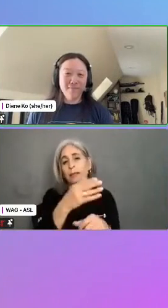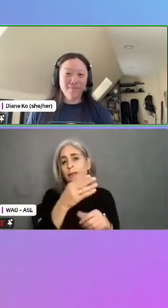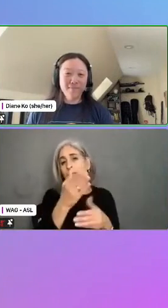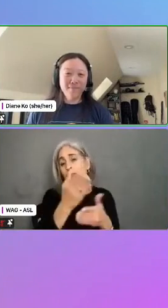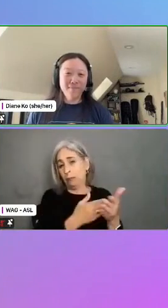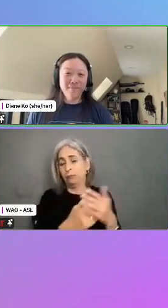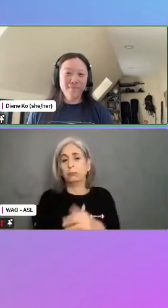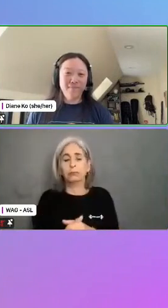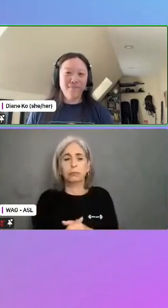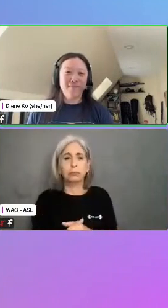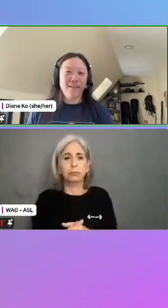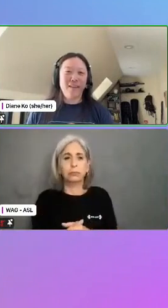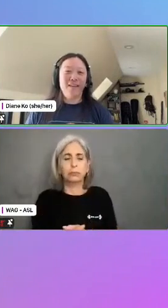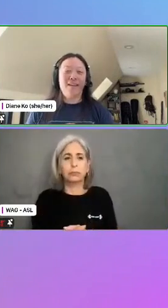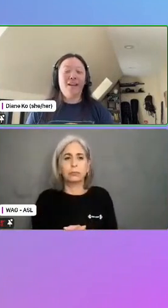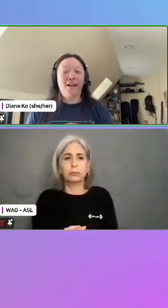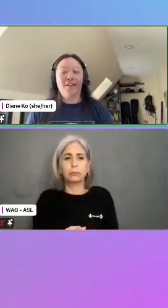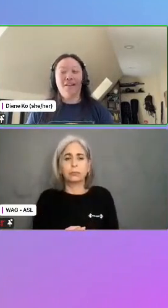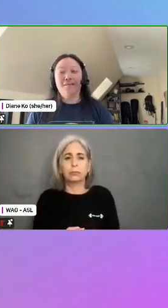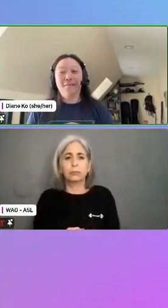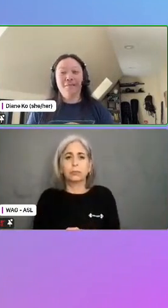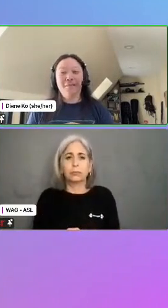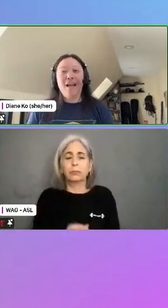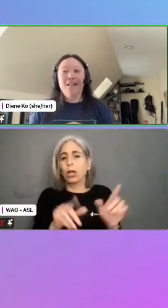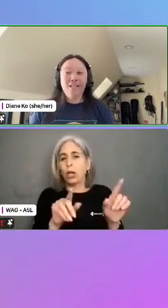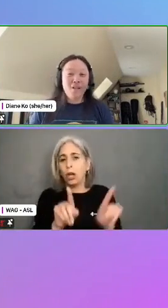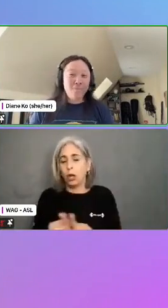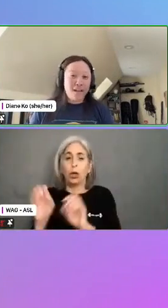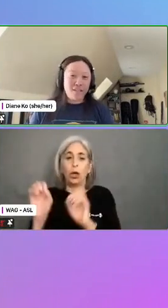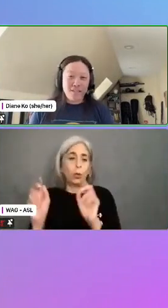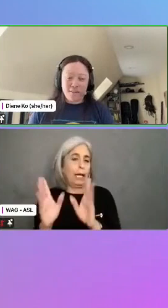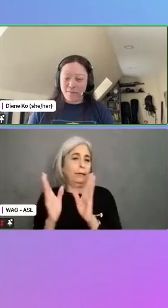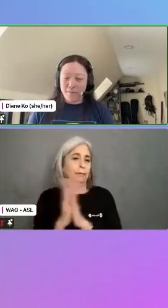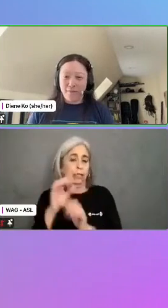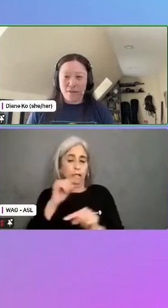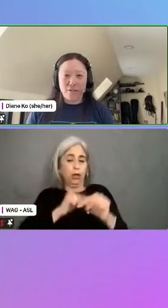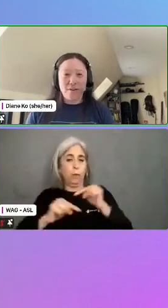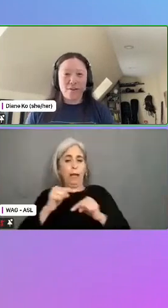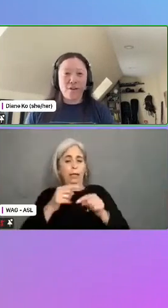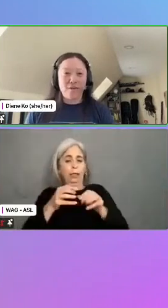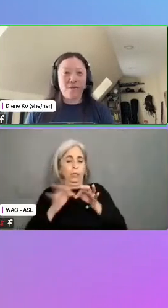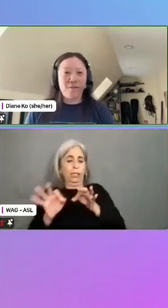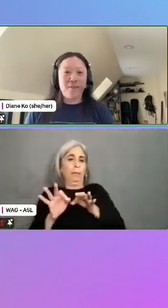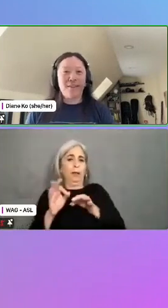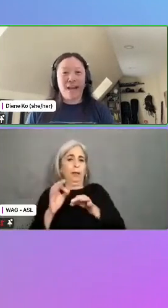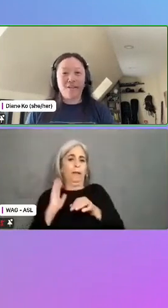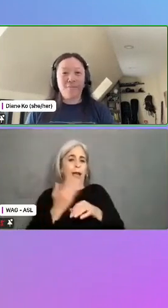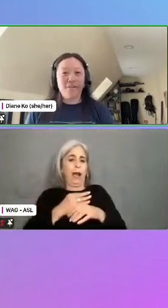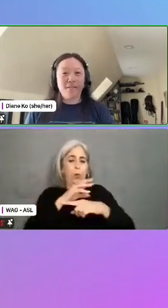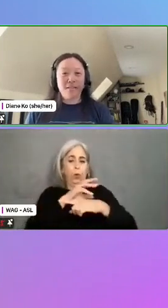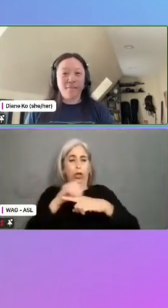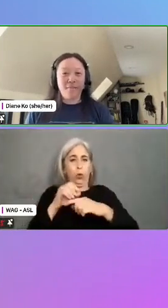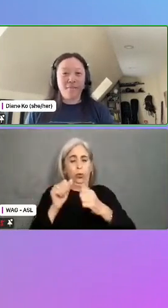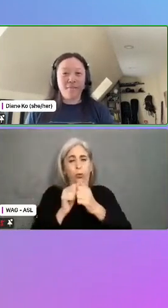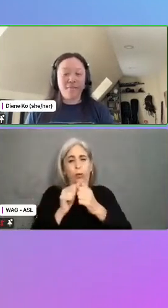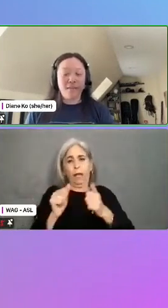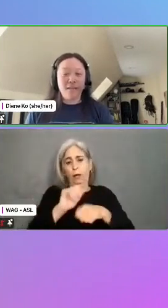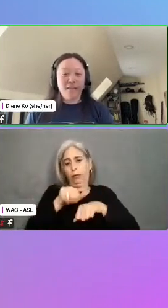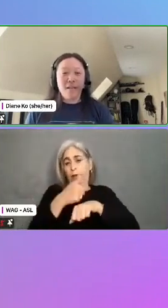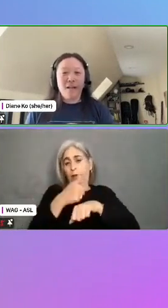might be simpler is having the consumer only pass in one. I'm a big one of trying to reduce friction for